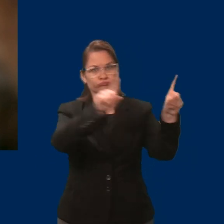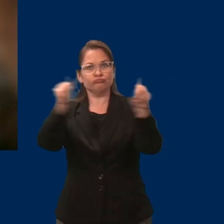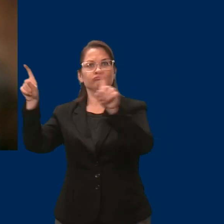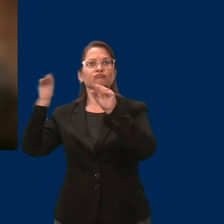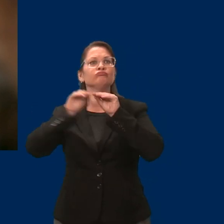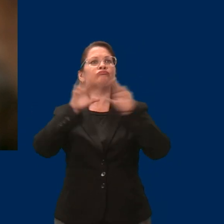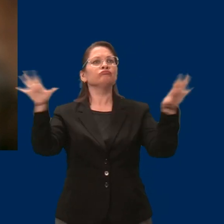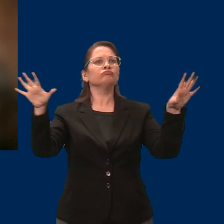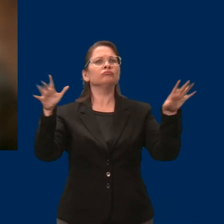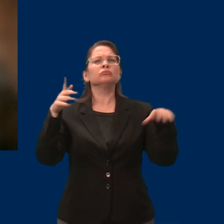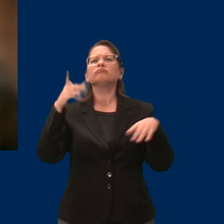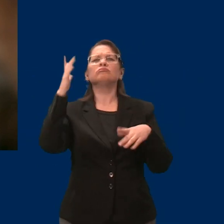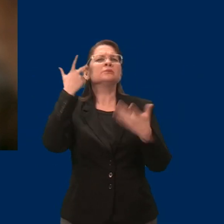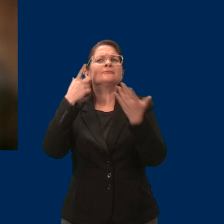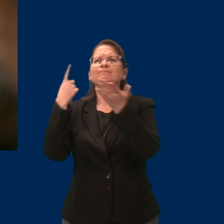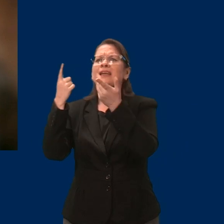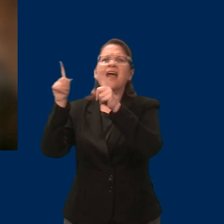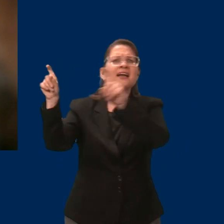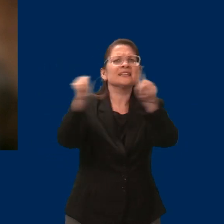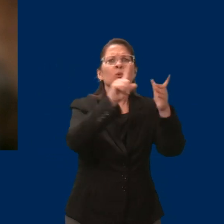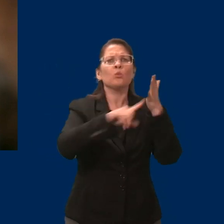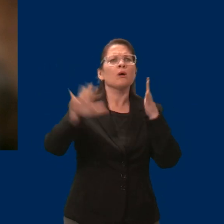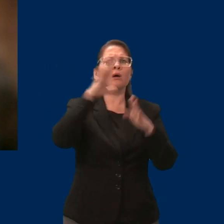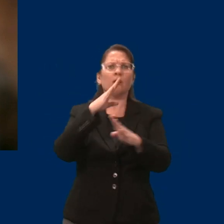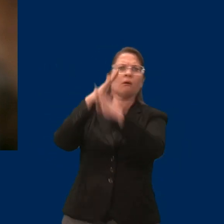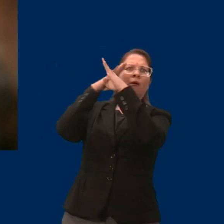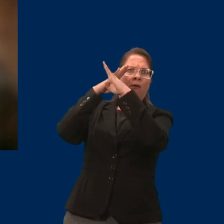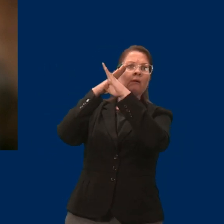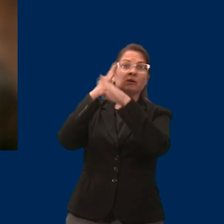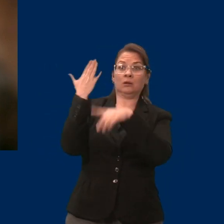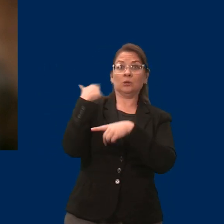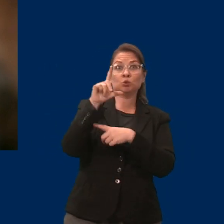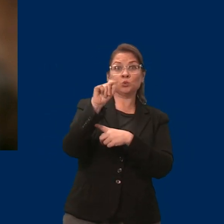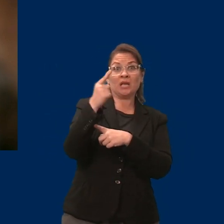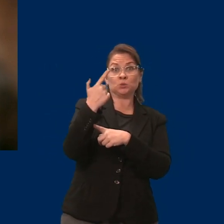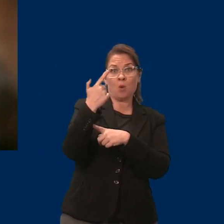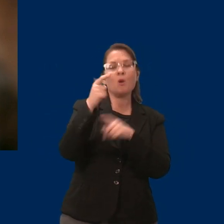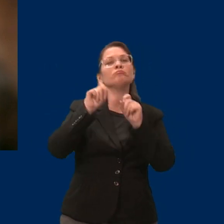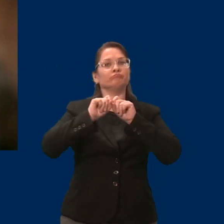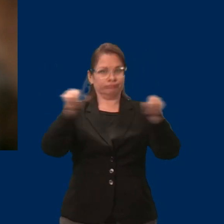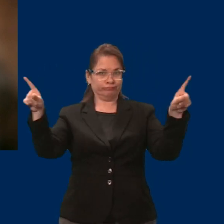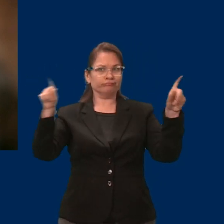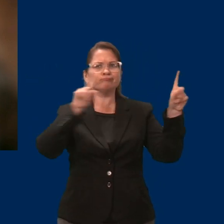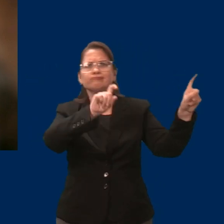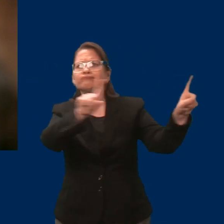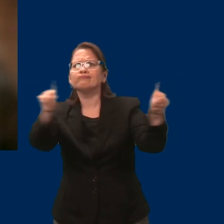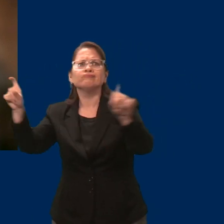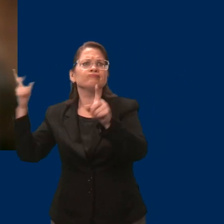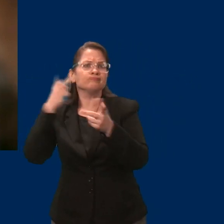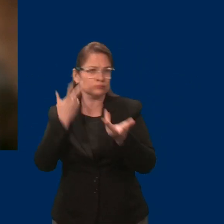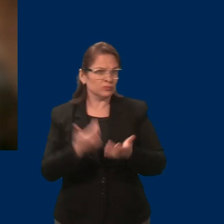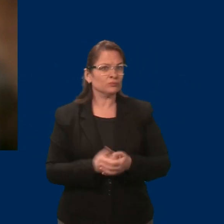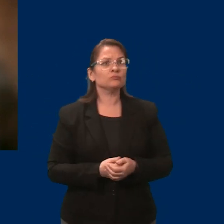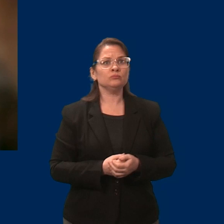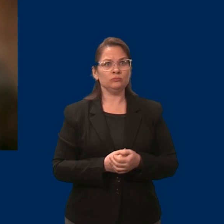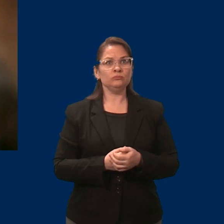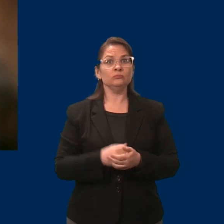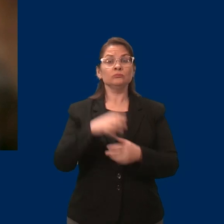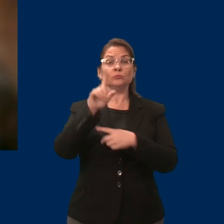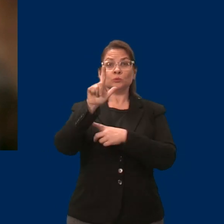We did that in 2021. And what our survey found was that 29% of pediatric caregiver respondents